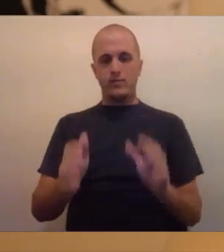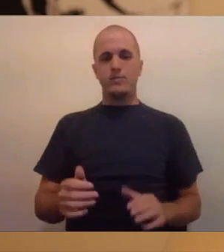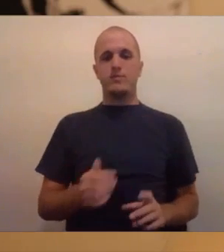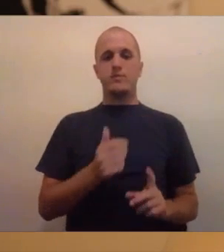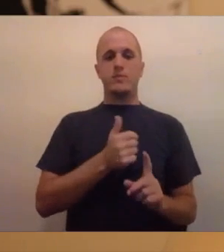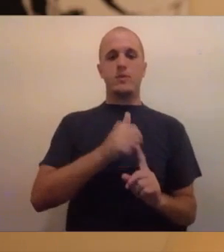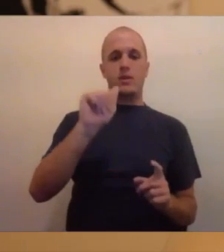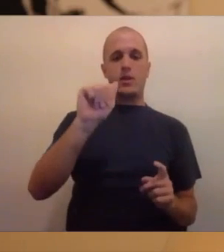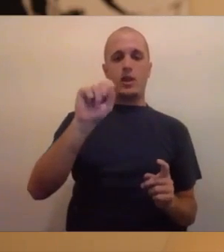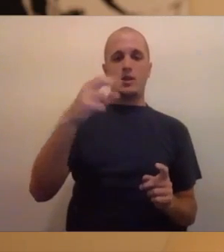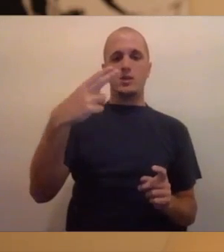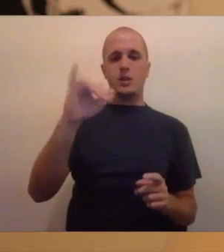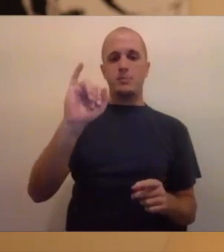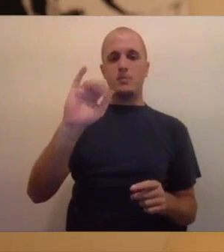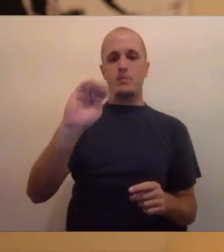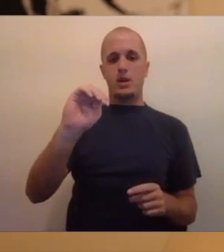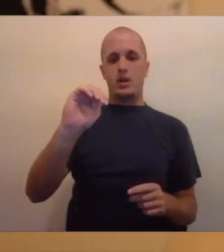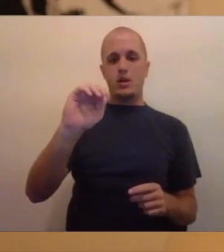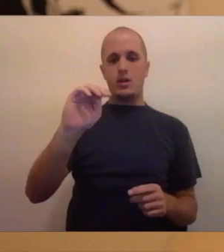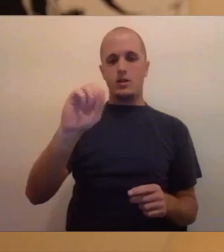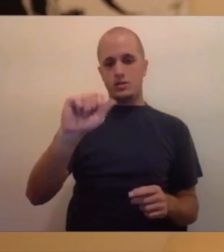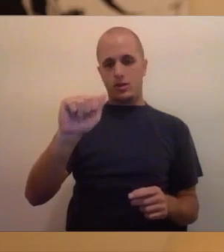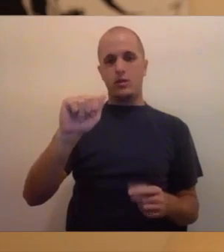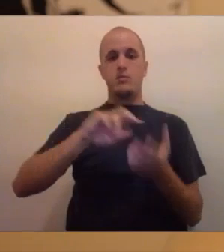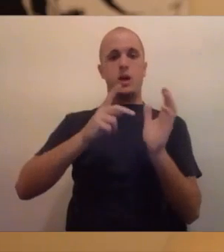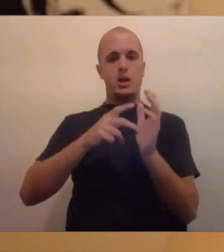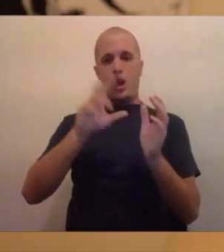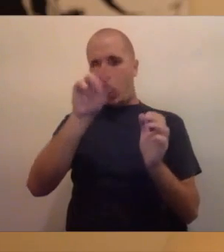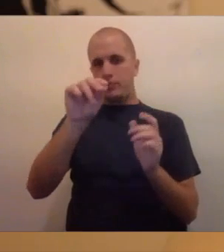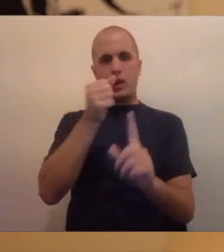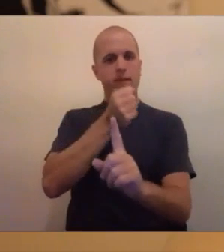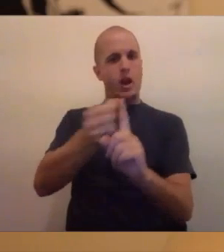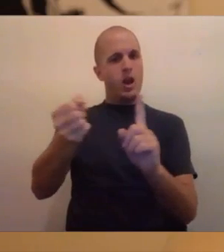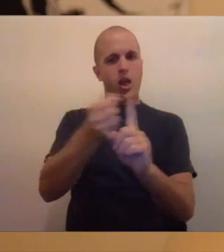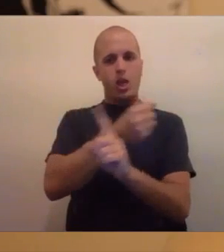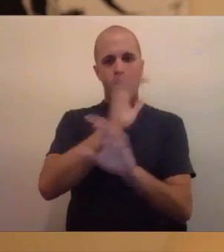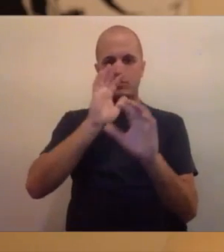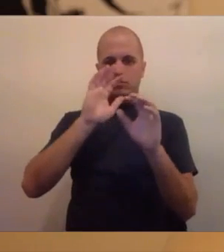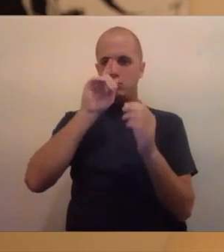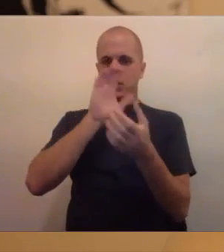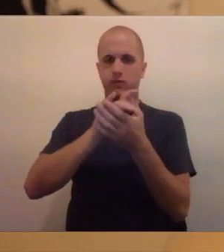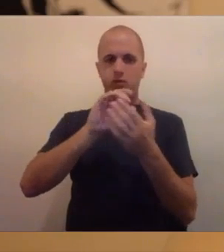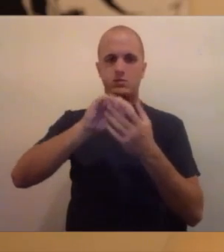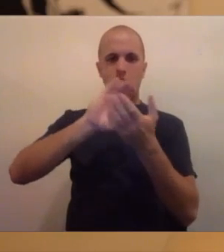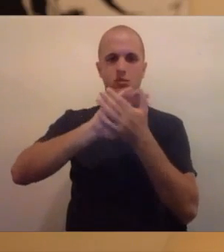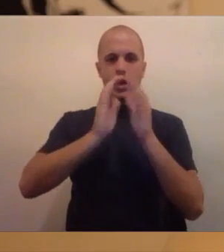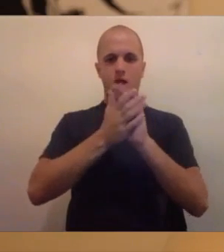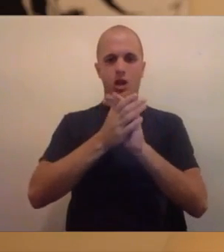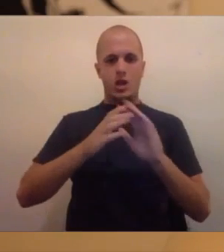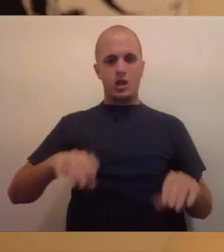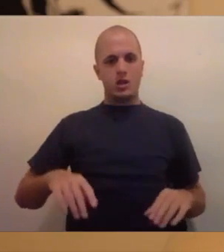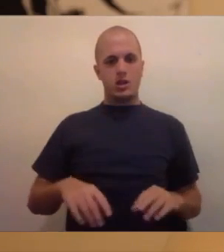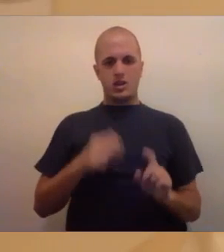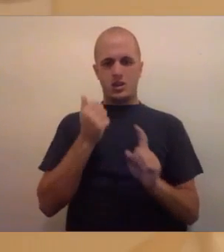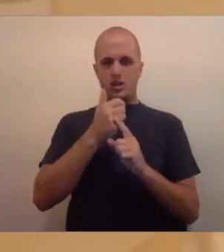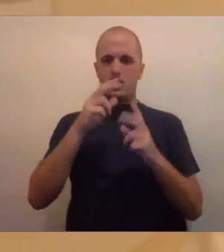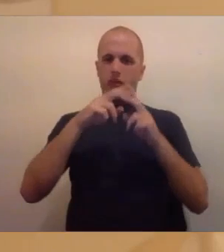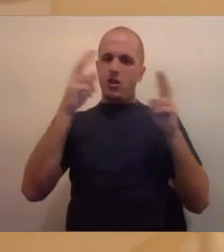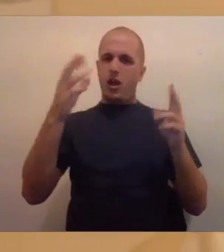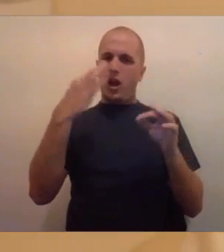That is the spiritual path. Where there is ahimsa, ahimsa means nonviolence.